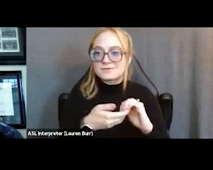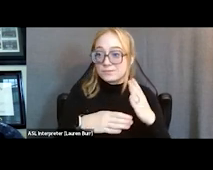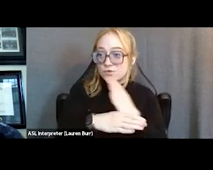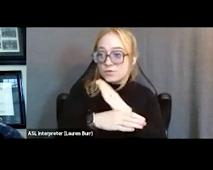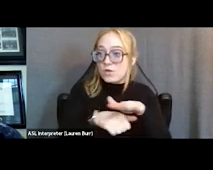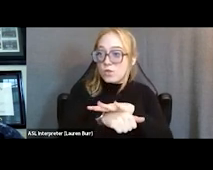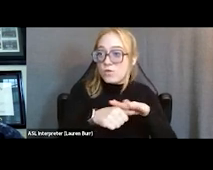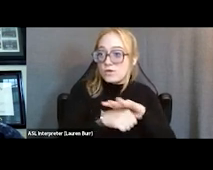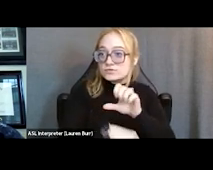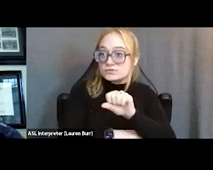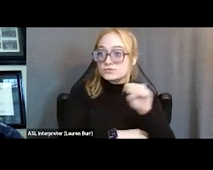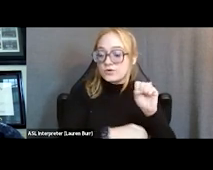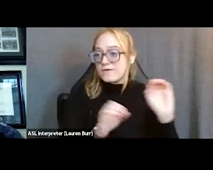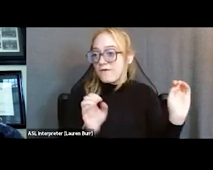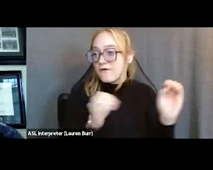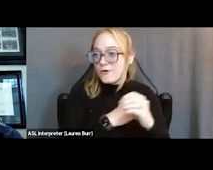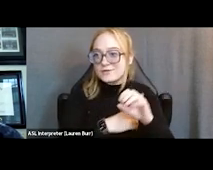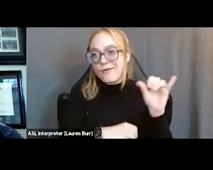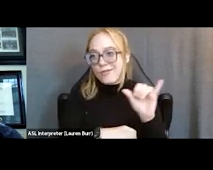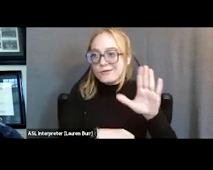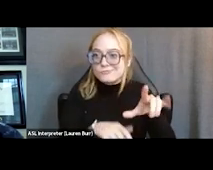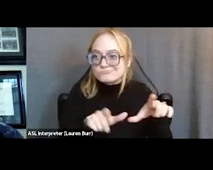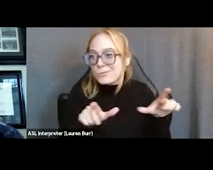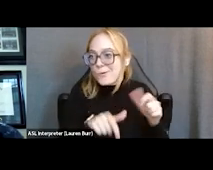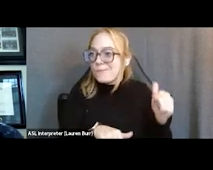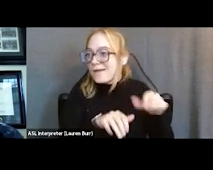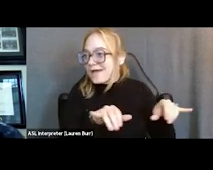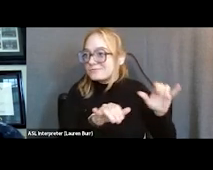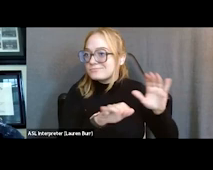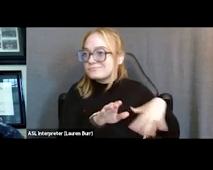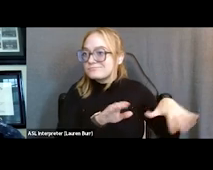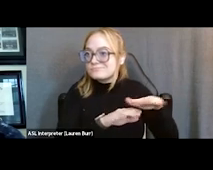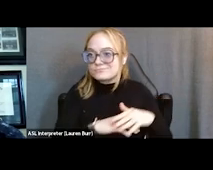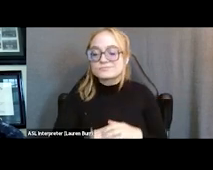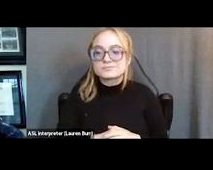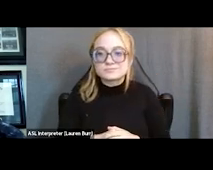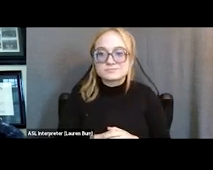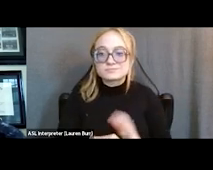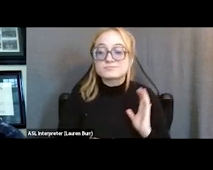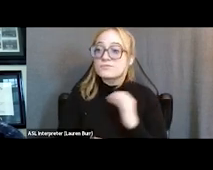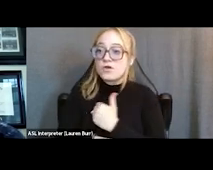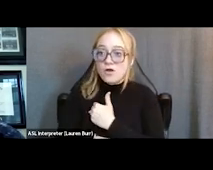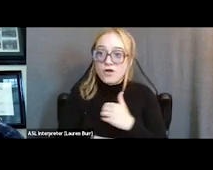So those are the offices like in your backyard, our area work incentive coordinators or AWICs like Millie